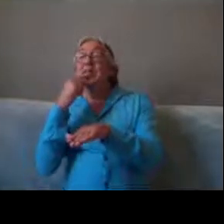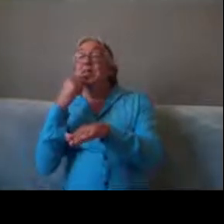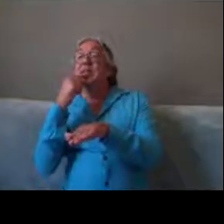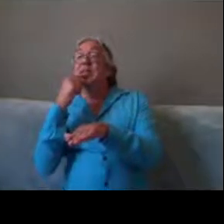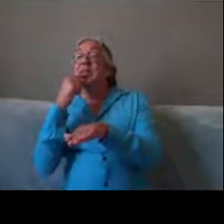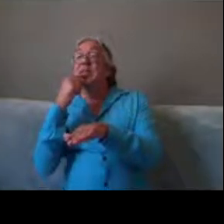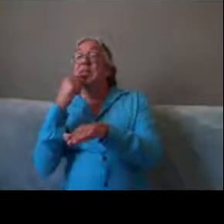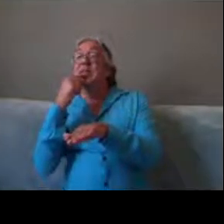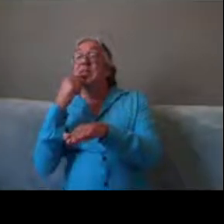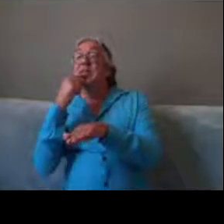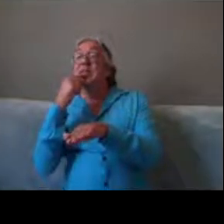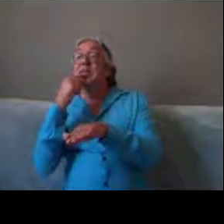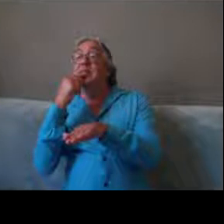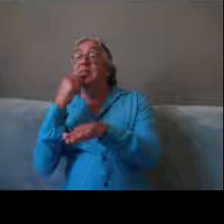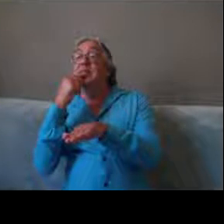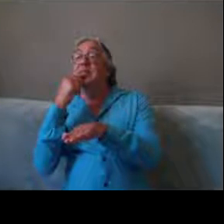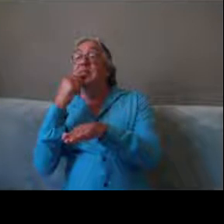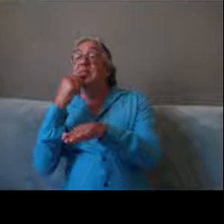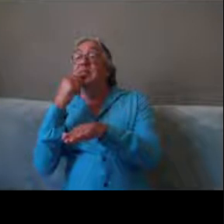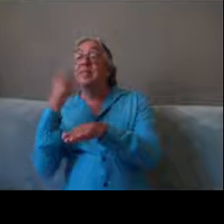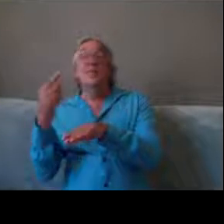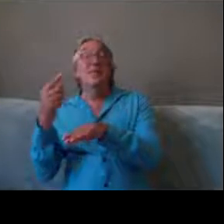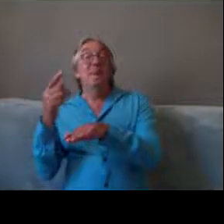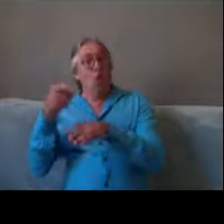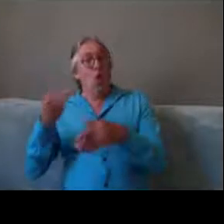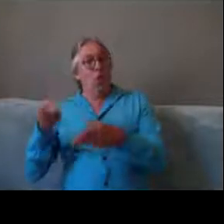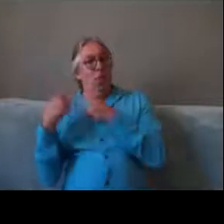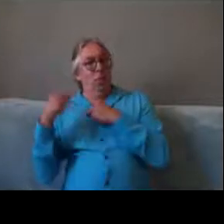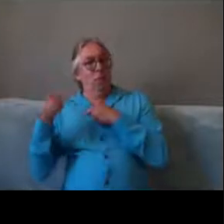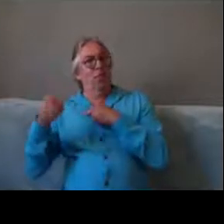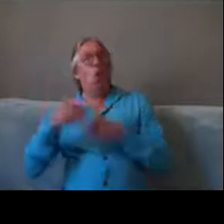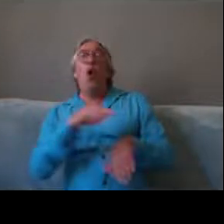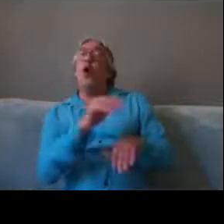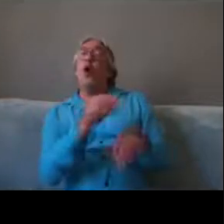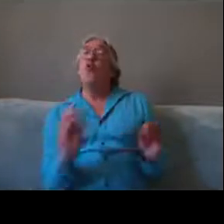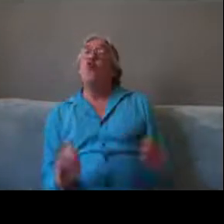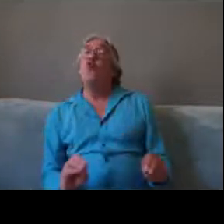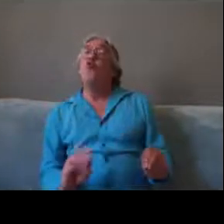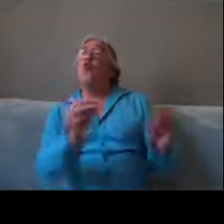We are almost in the phase of entering into a new programme.